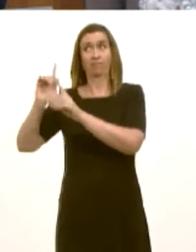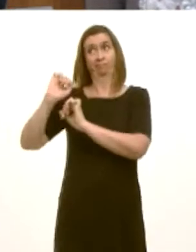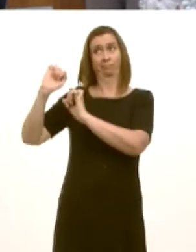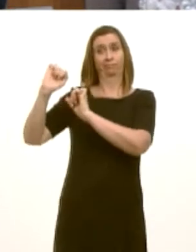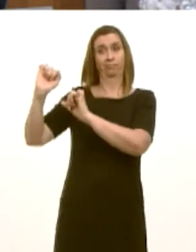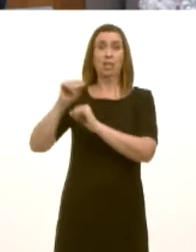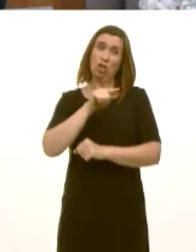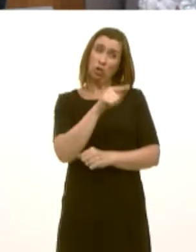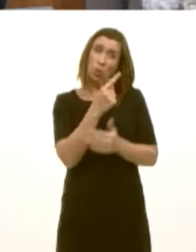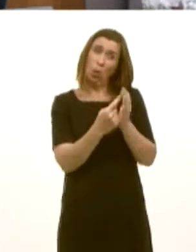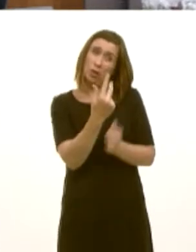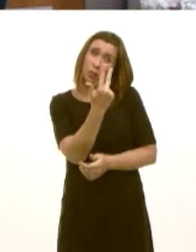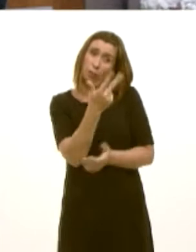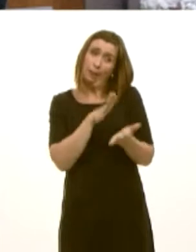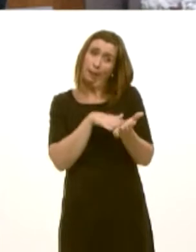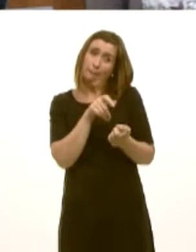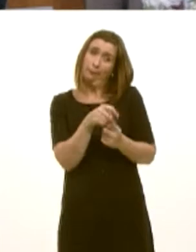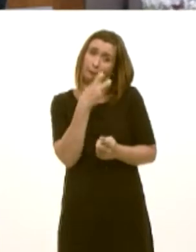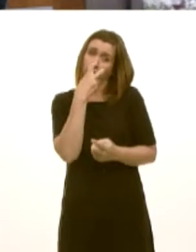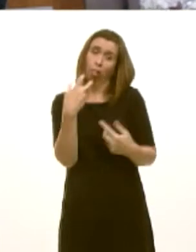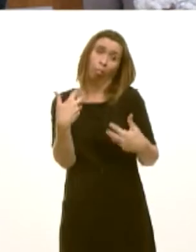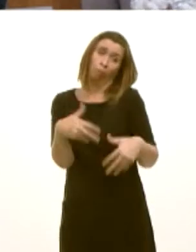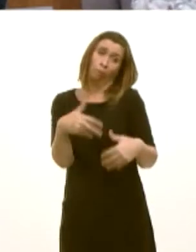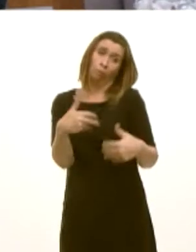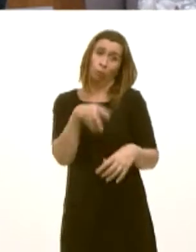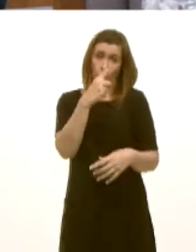But, what we have done is introduce Jobs Growth Wales.